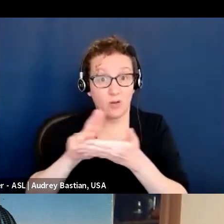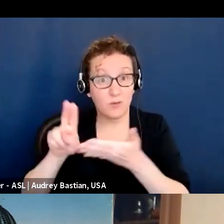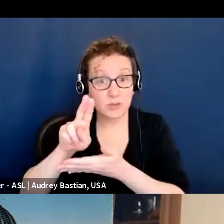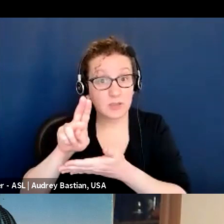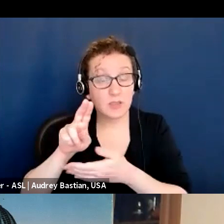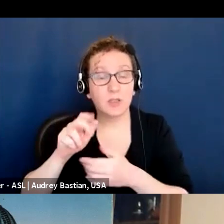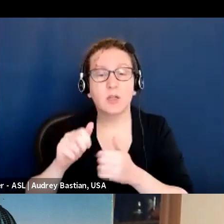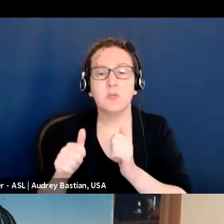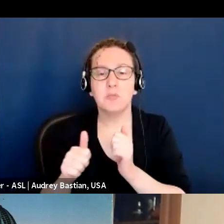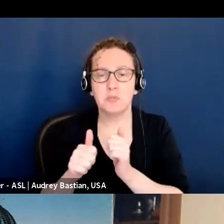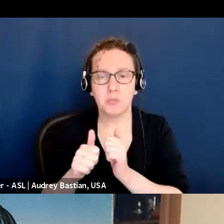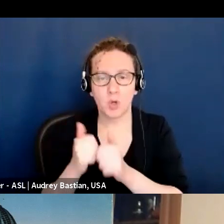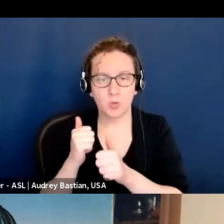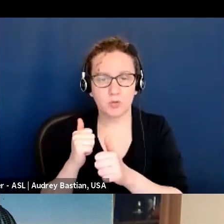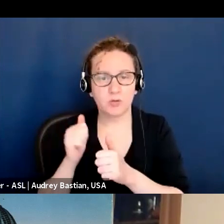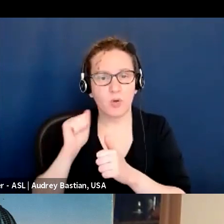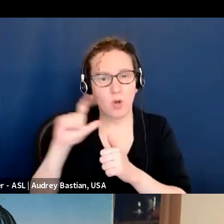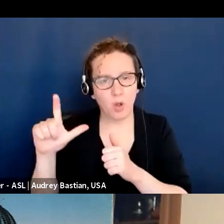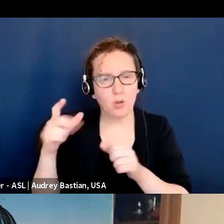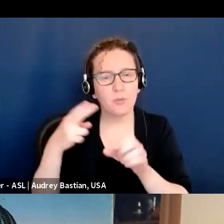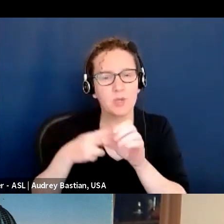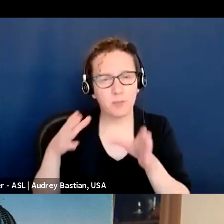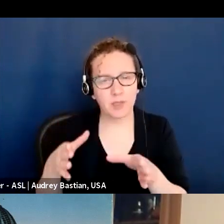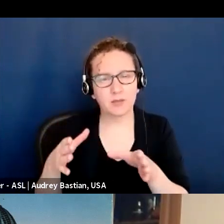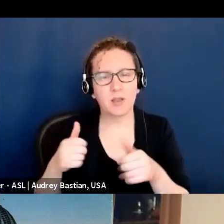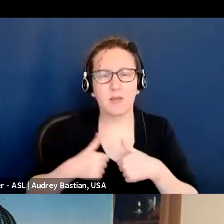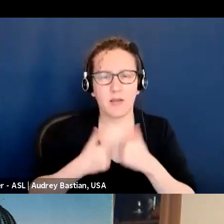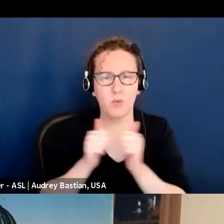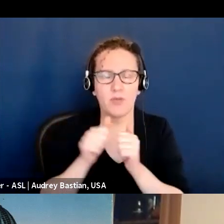most of all participants go live with another host family.